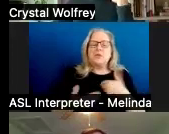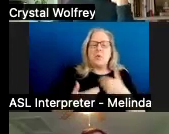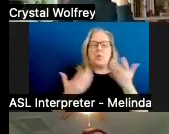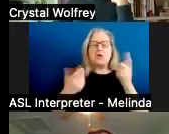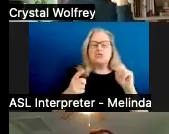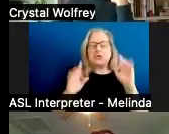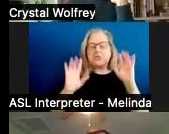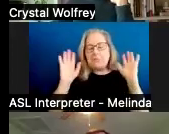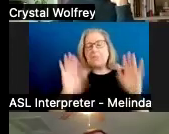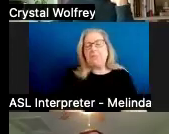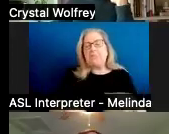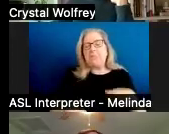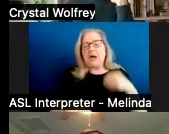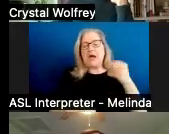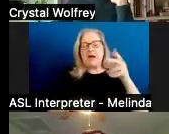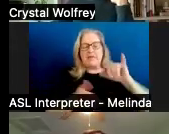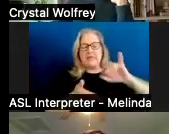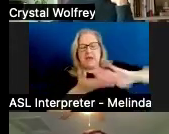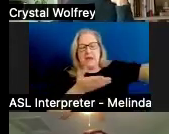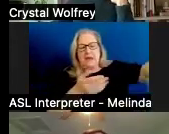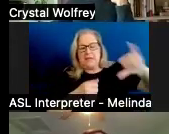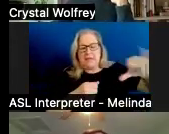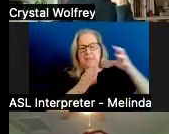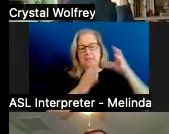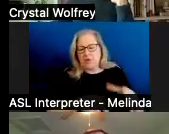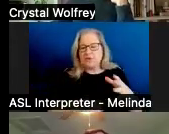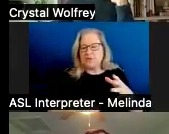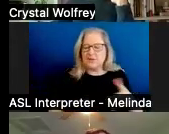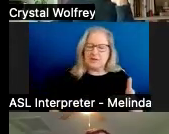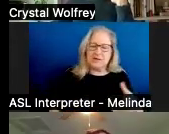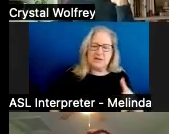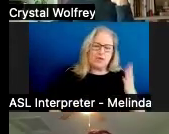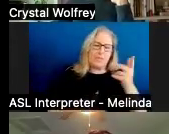Let's get that person out of there." So they actually look into the idea of removing that investigator.